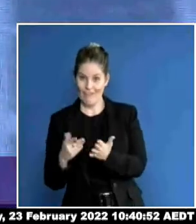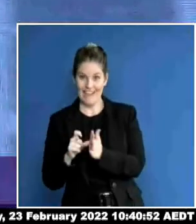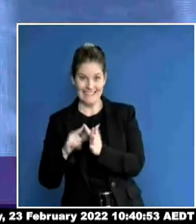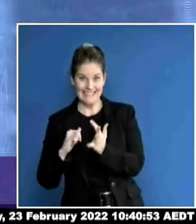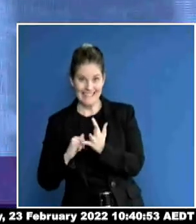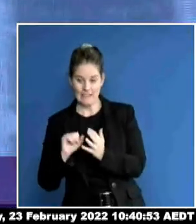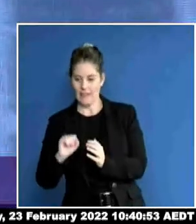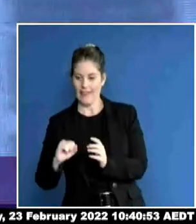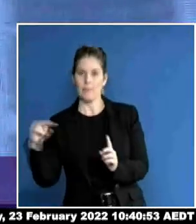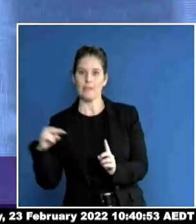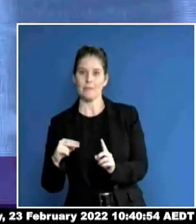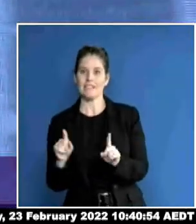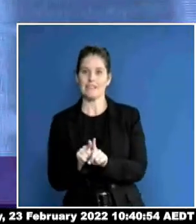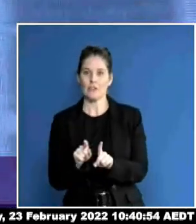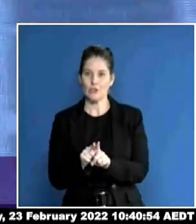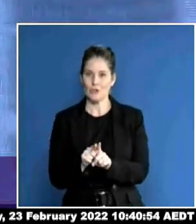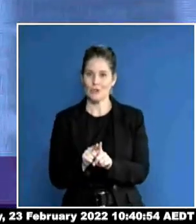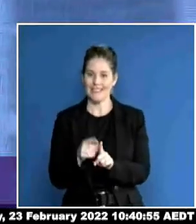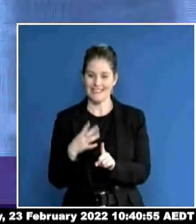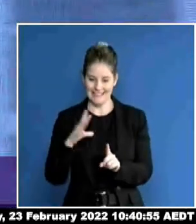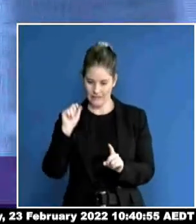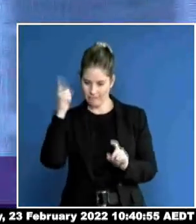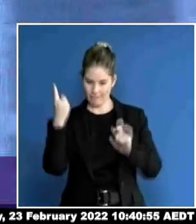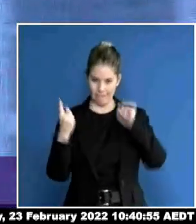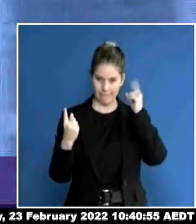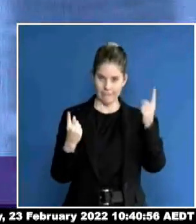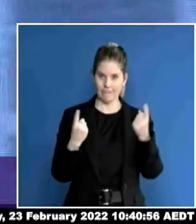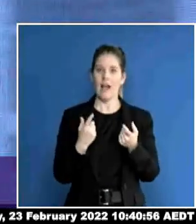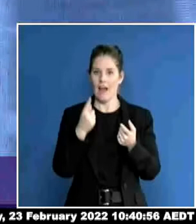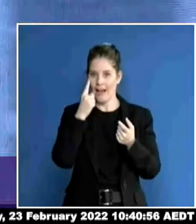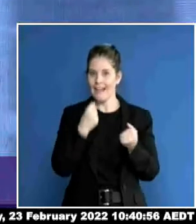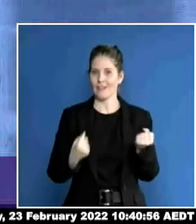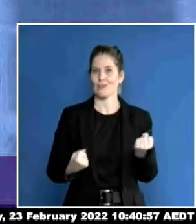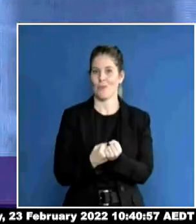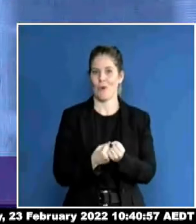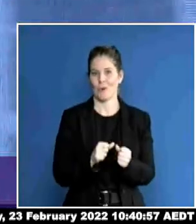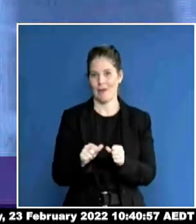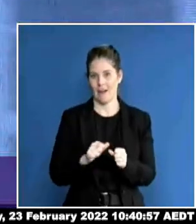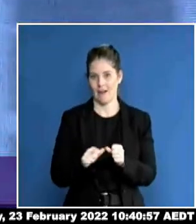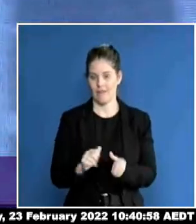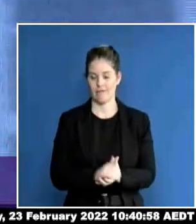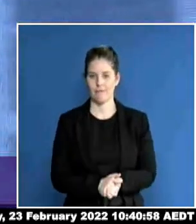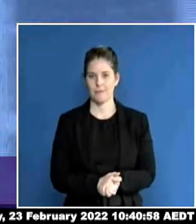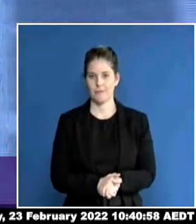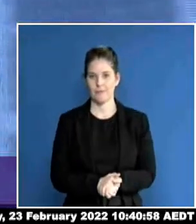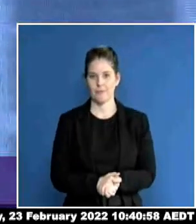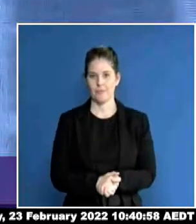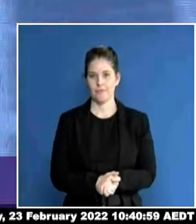supporting. Some of the key findings of their research were that DES participants